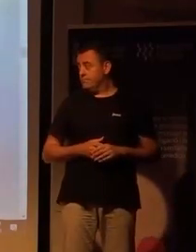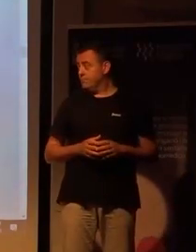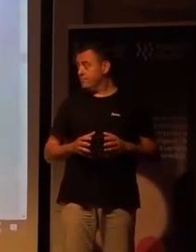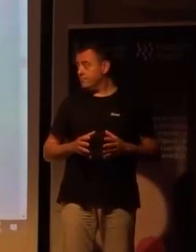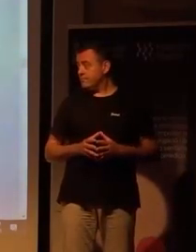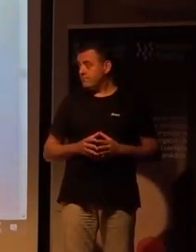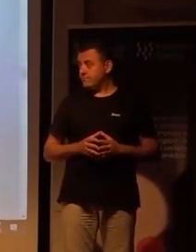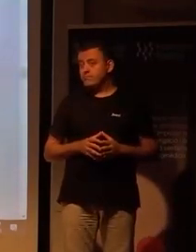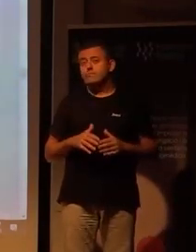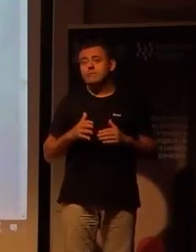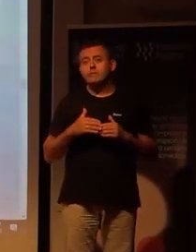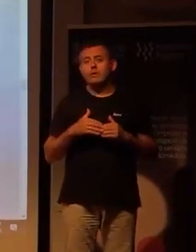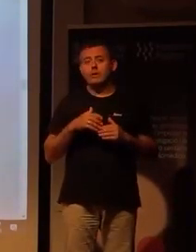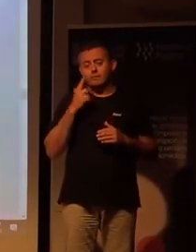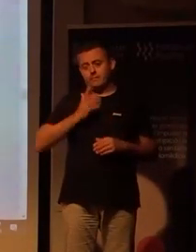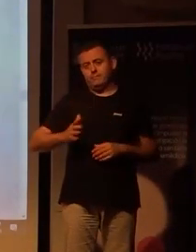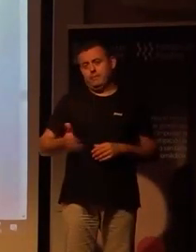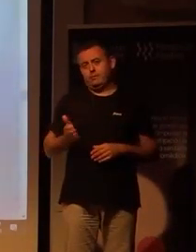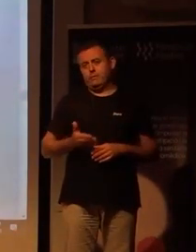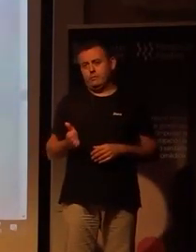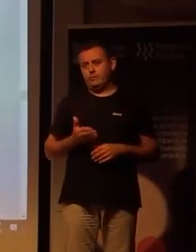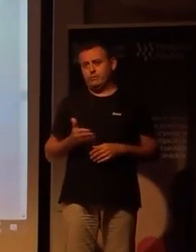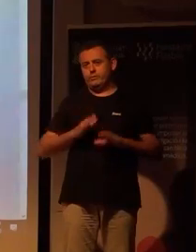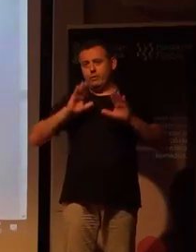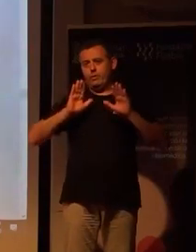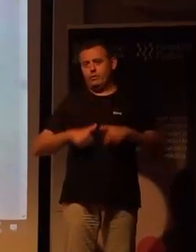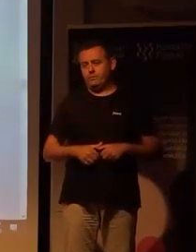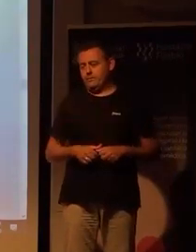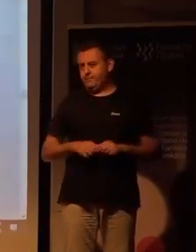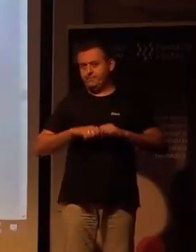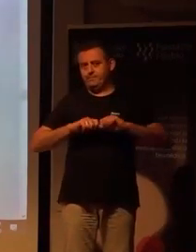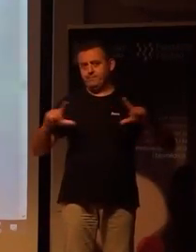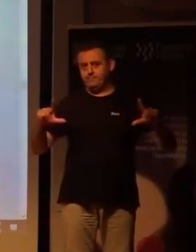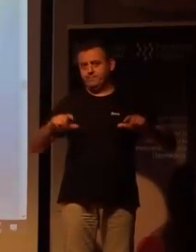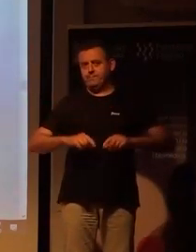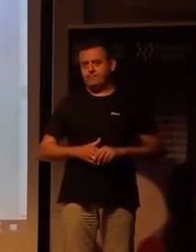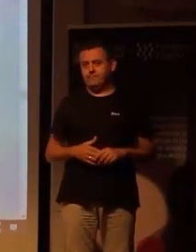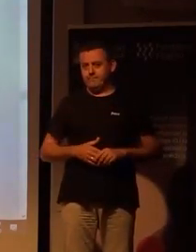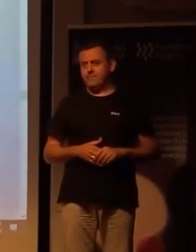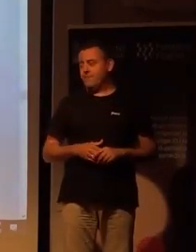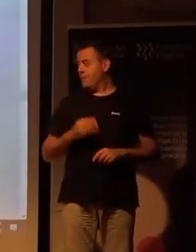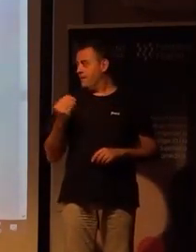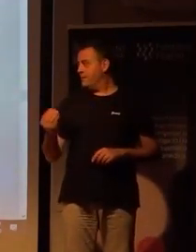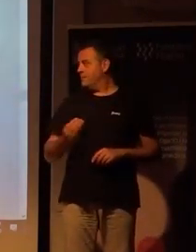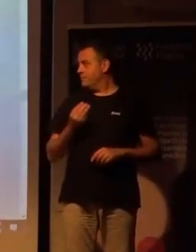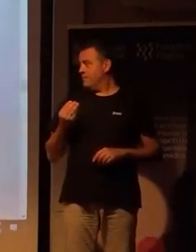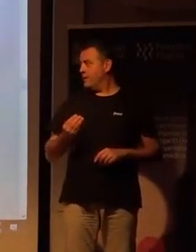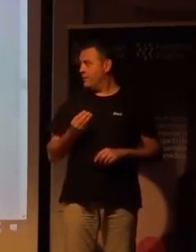I’m going to go to the last slide and that’s better because... Thank goodness I don’t have animations.